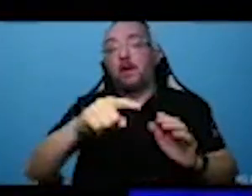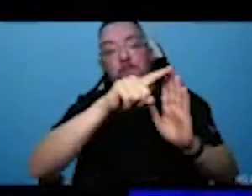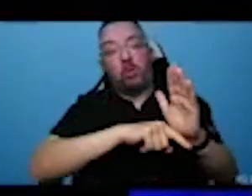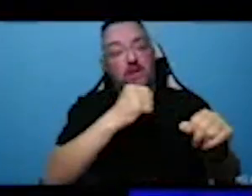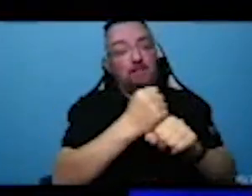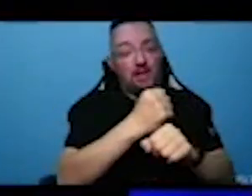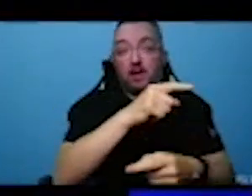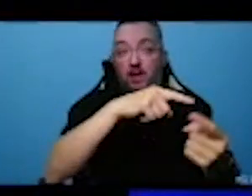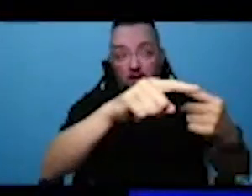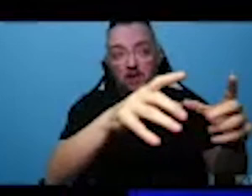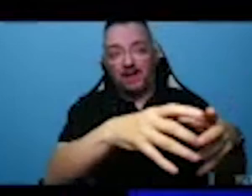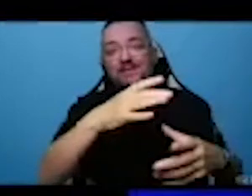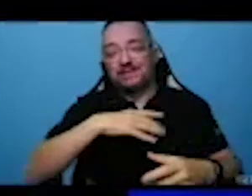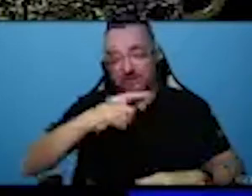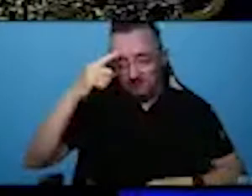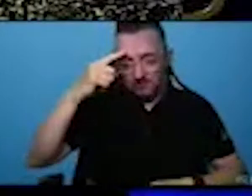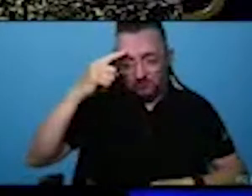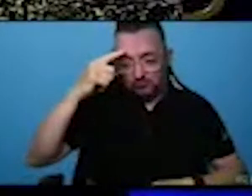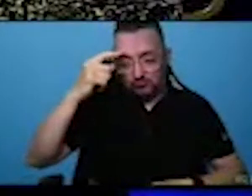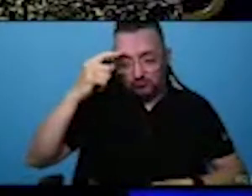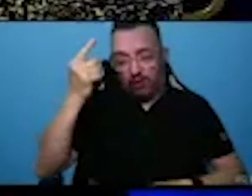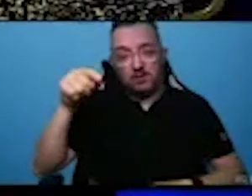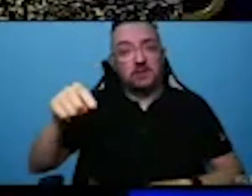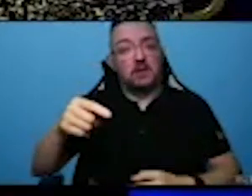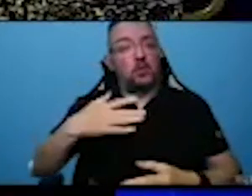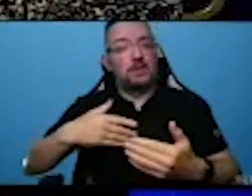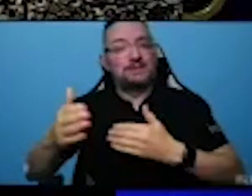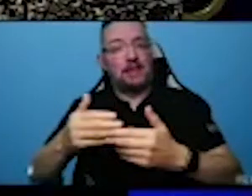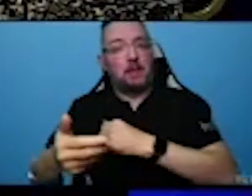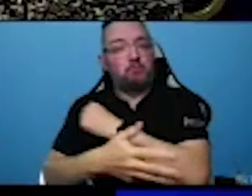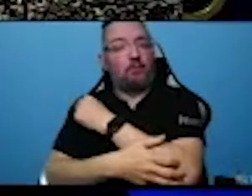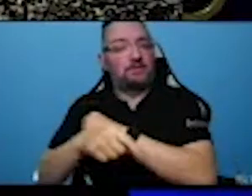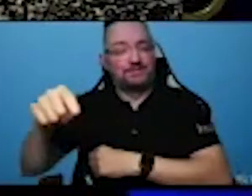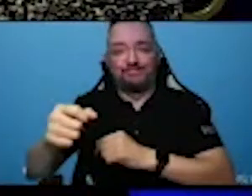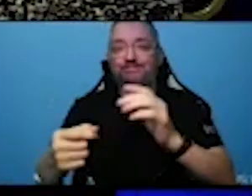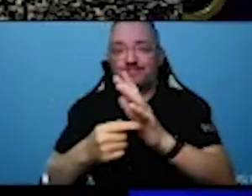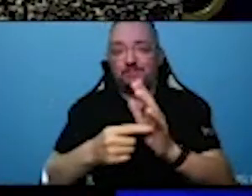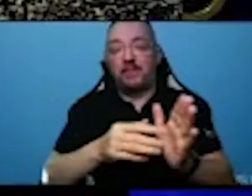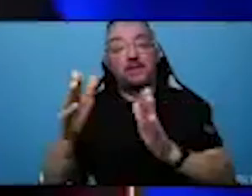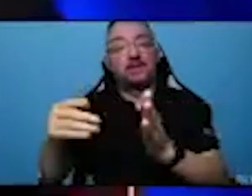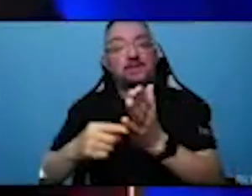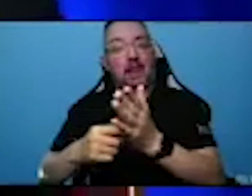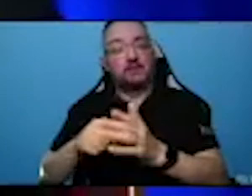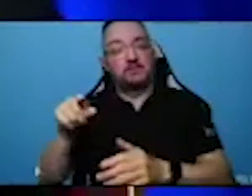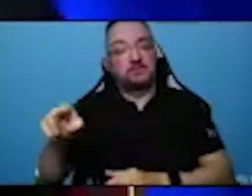as part of tackling resilience. Following on what Talat said finally. Finally, I would just say that there are no shortages of report